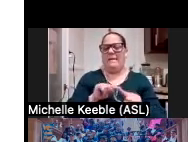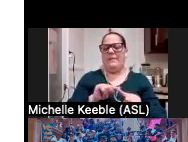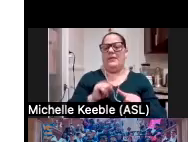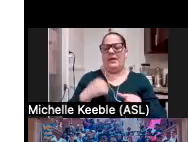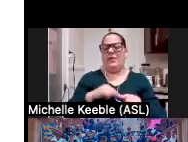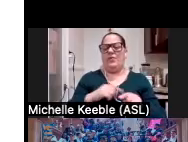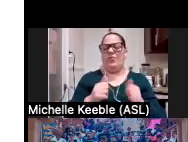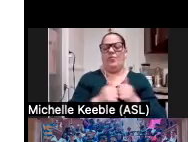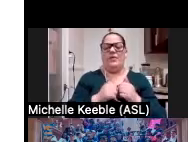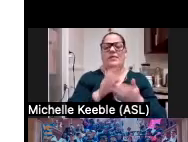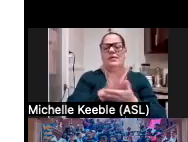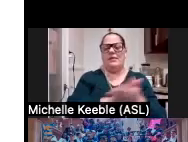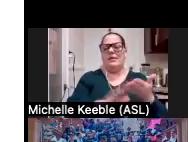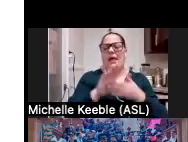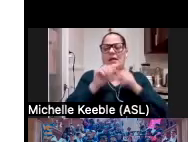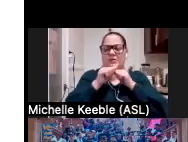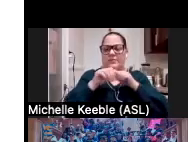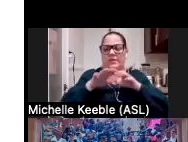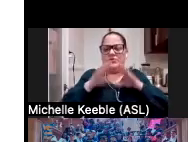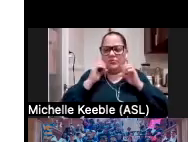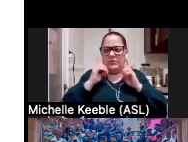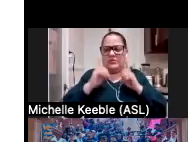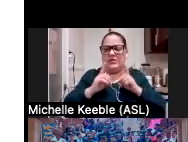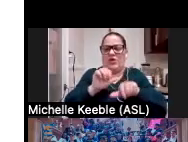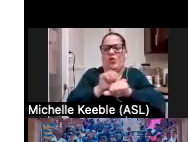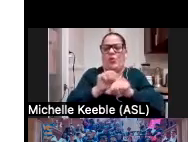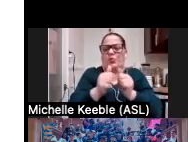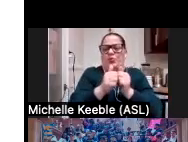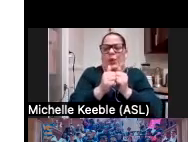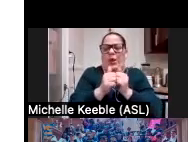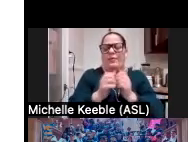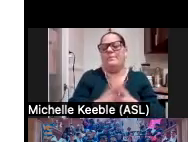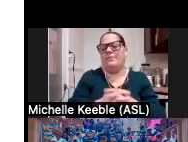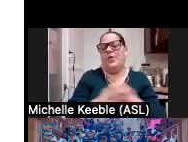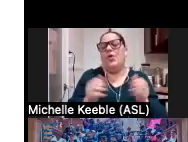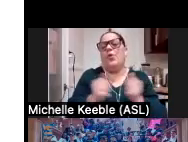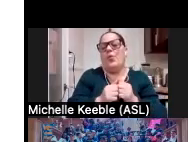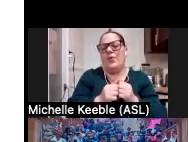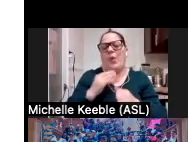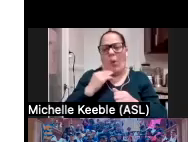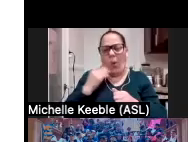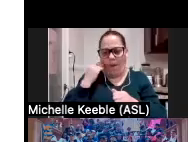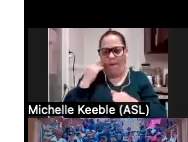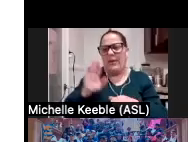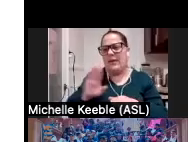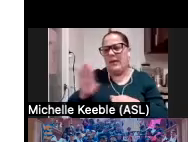blessing um we decided to work on it together with the home being at the Viscardi Center, but the